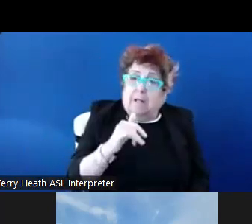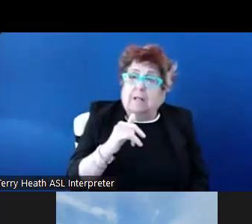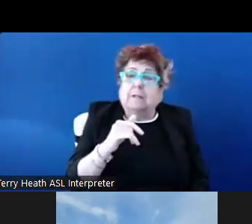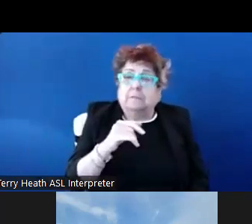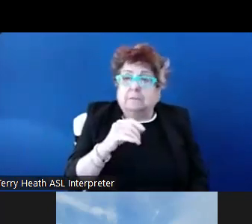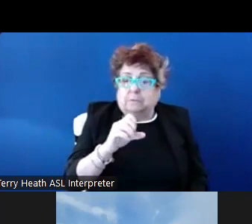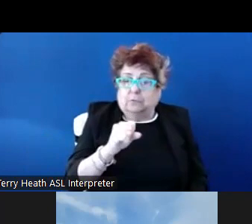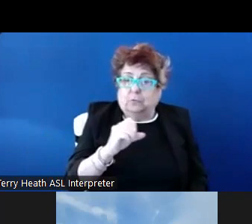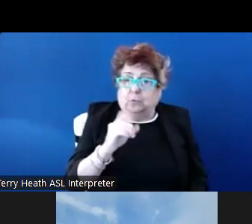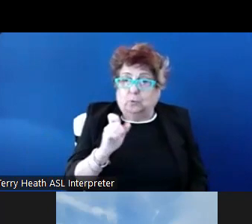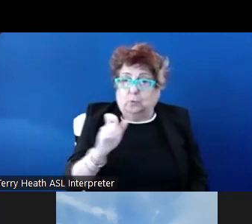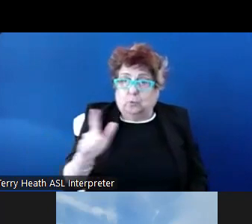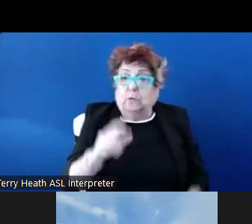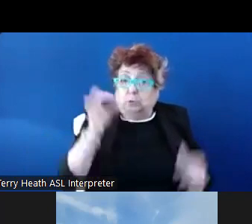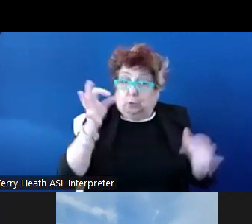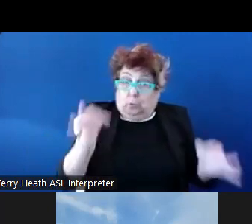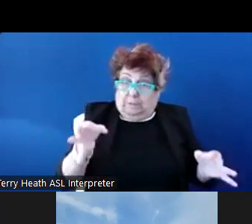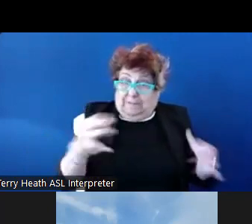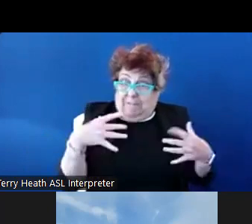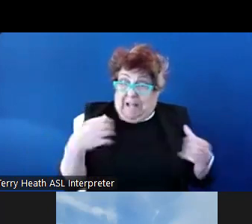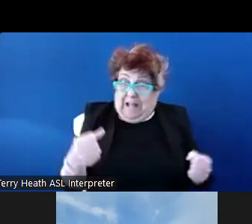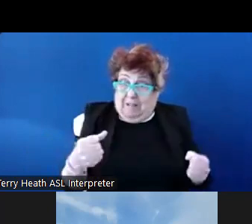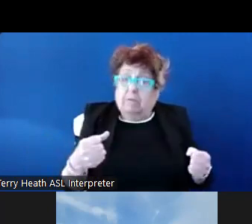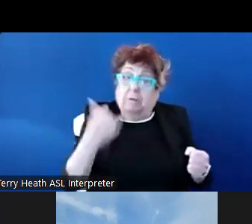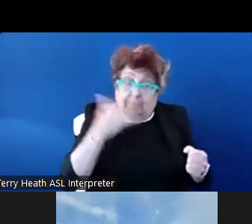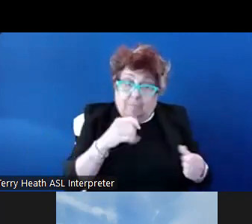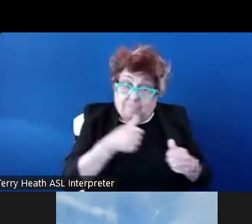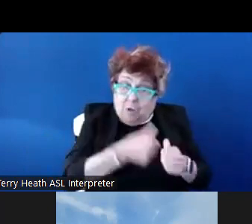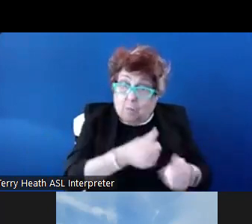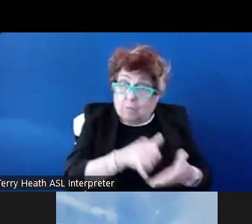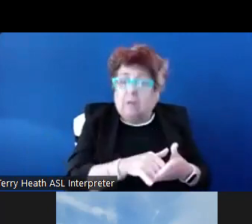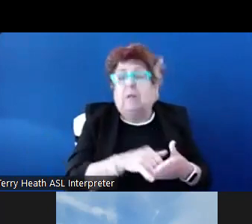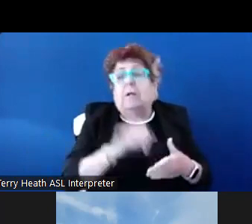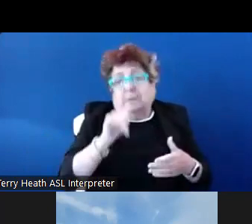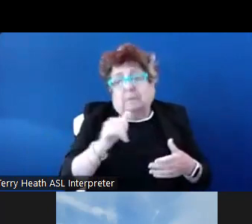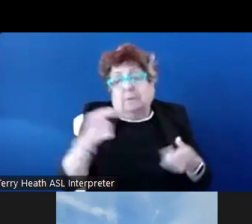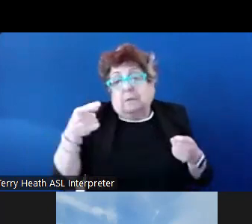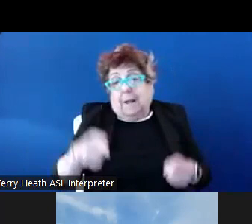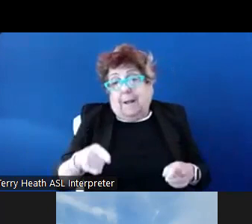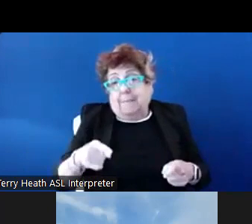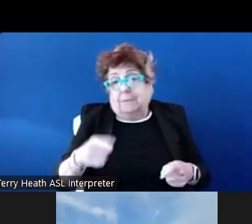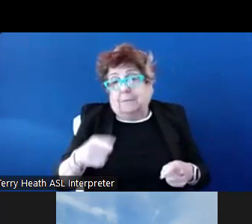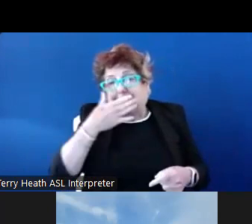results in both better health outcomes for people and is also cost-effective.